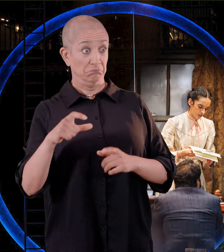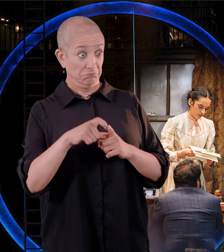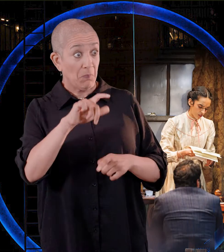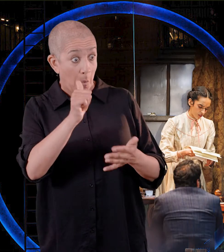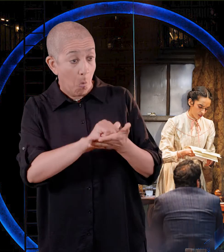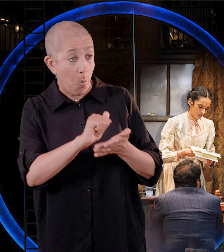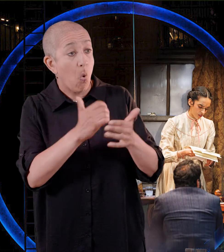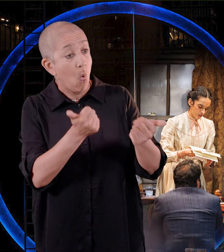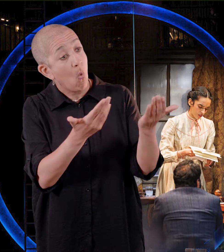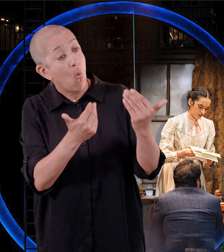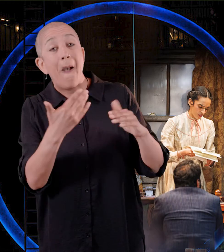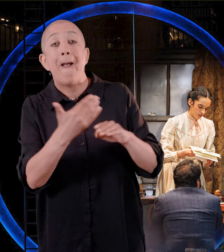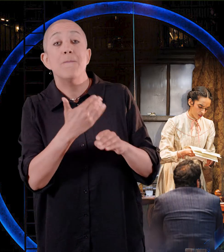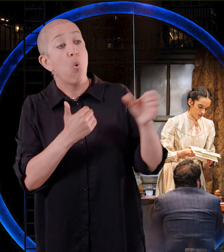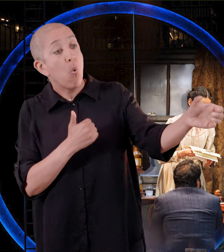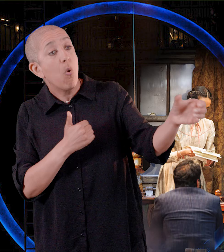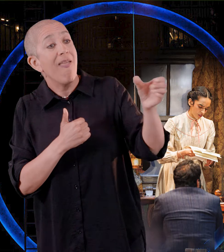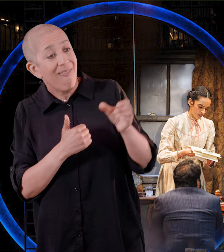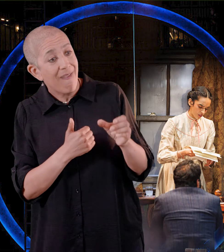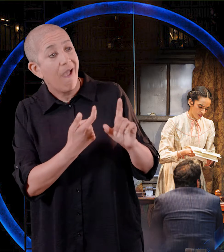Dadabhai employs Rani as his assistant